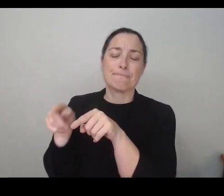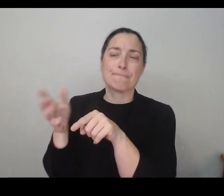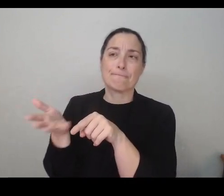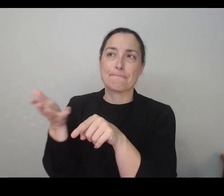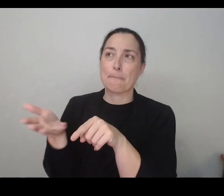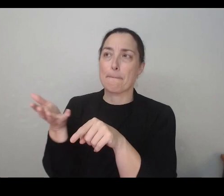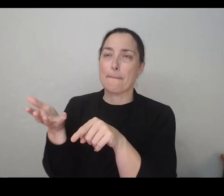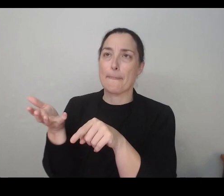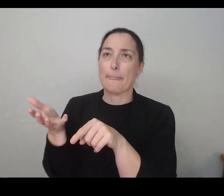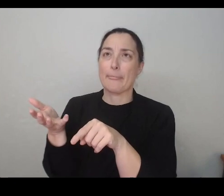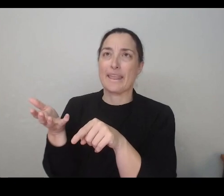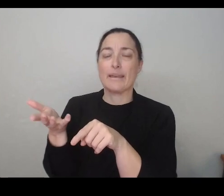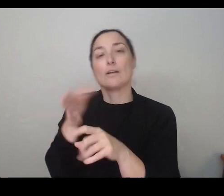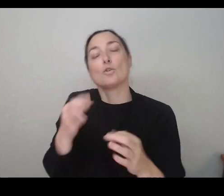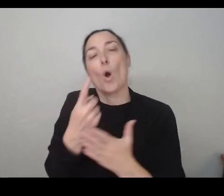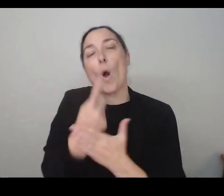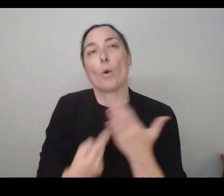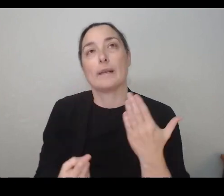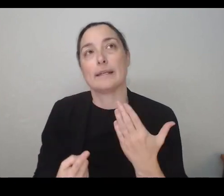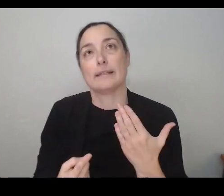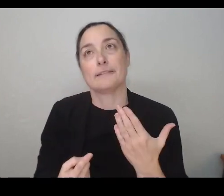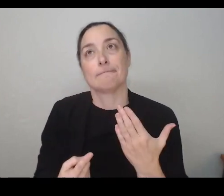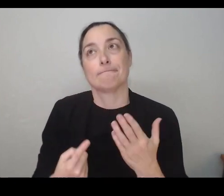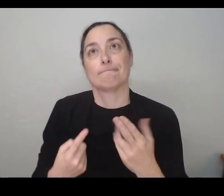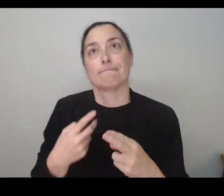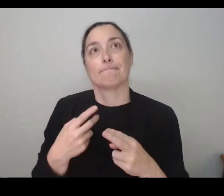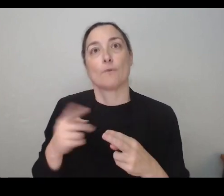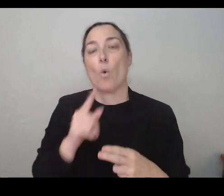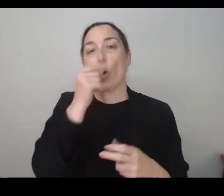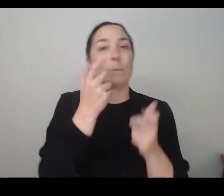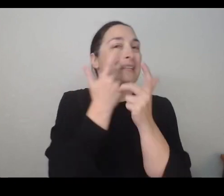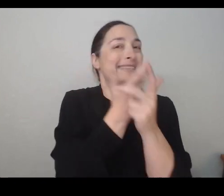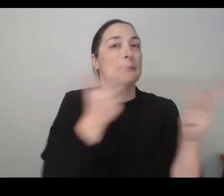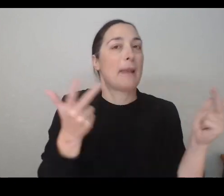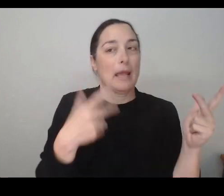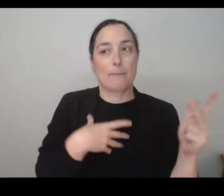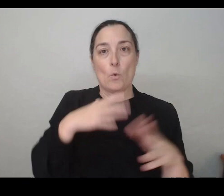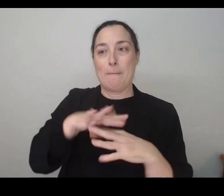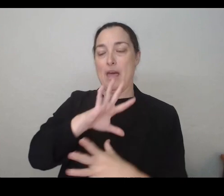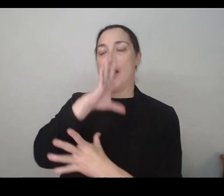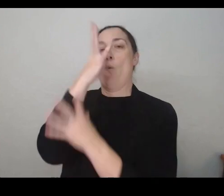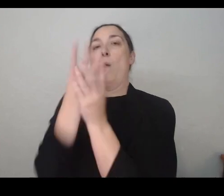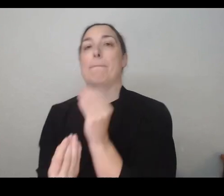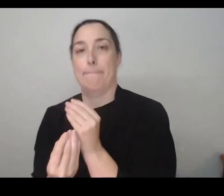what could be displayed into a museum. So I mean, it's the question of music, for example, is capital for him.